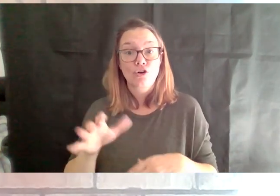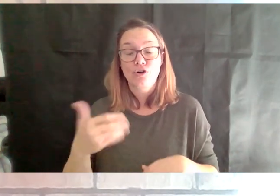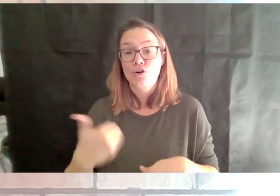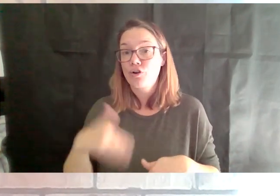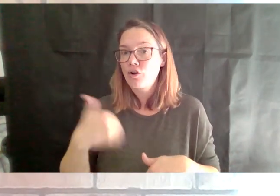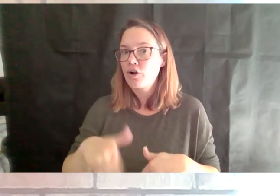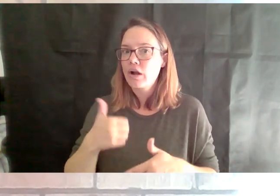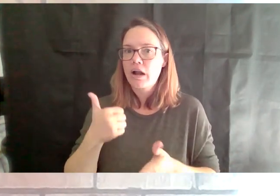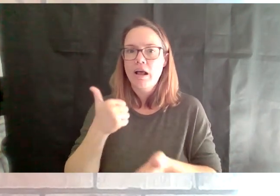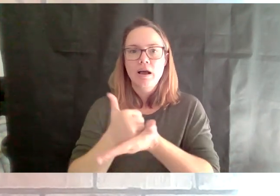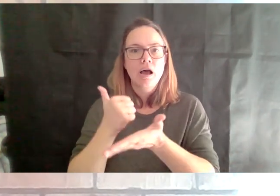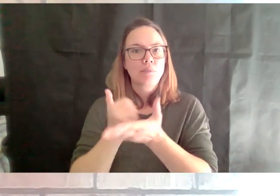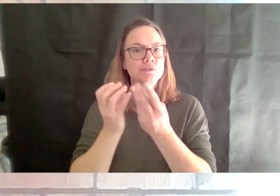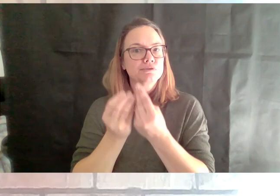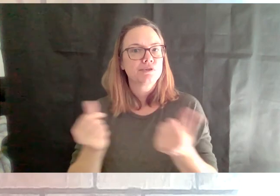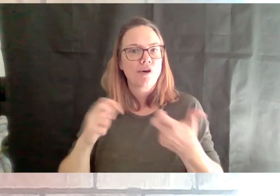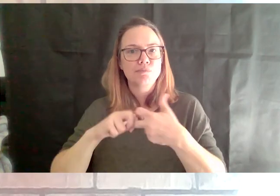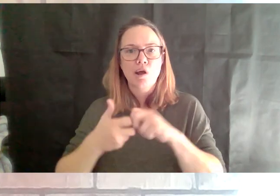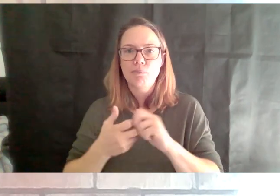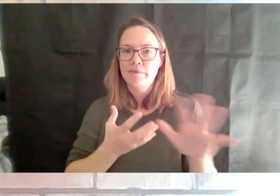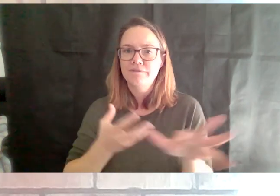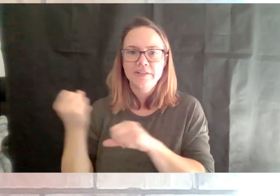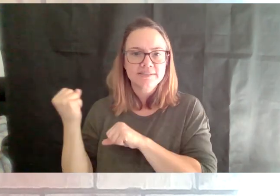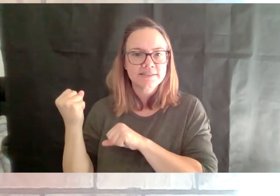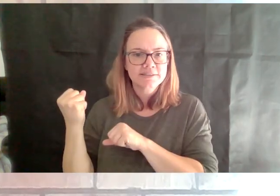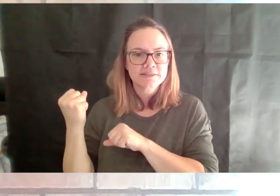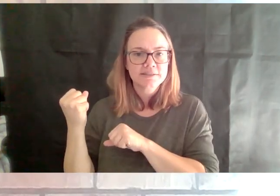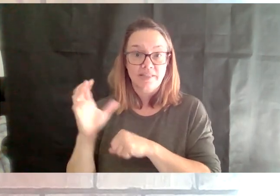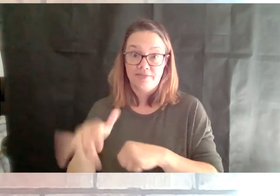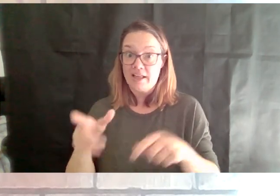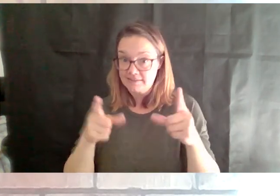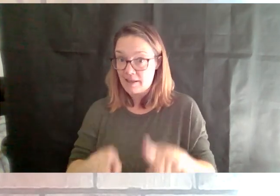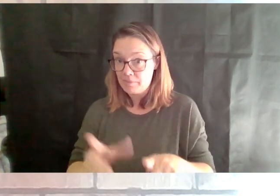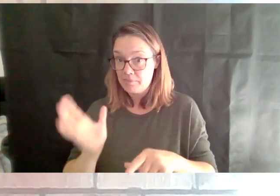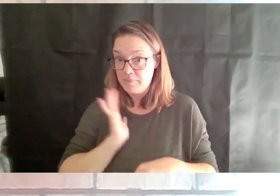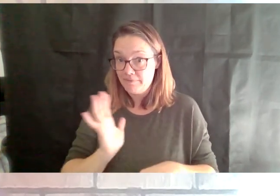can help us solve an issue quickly, which has happened before.